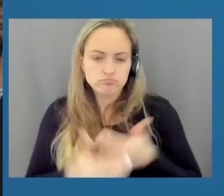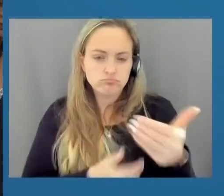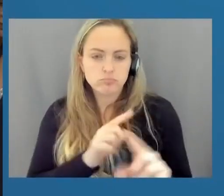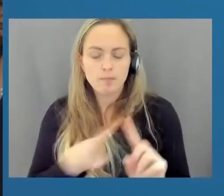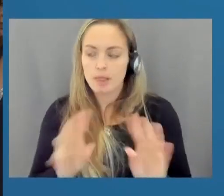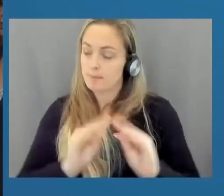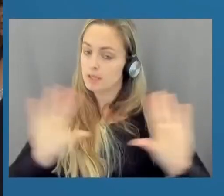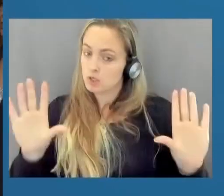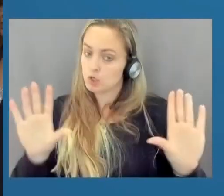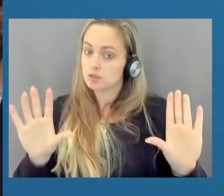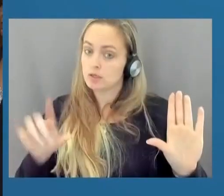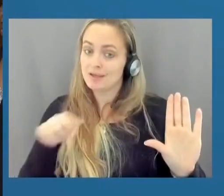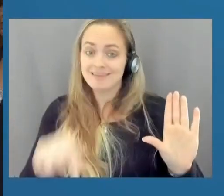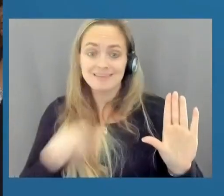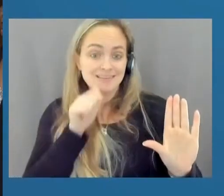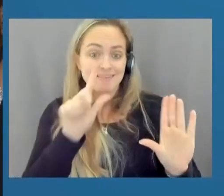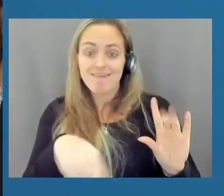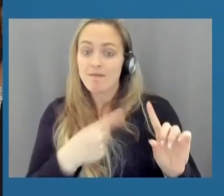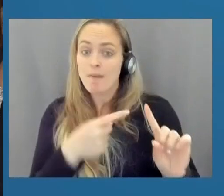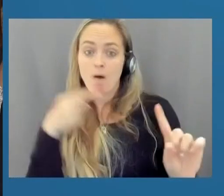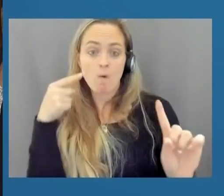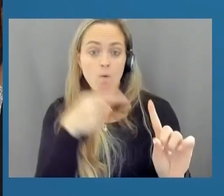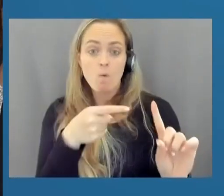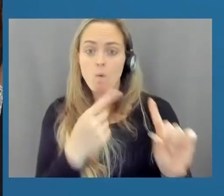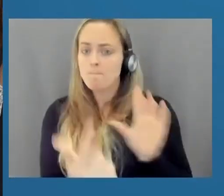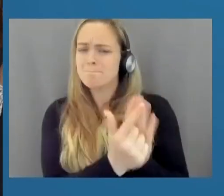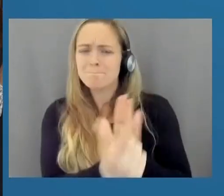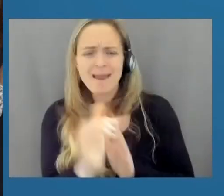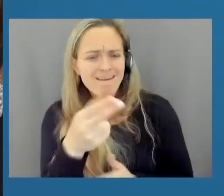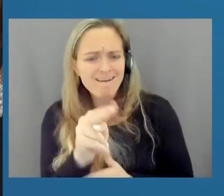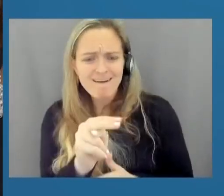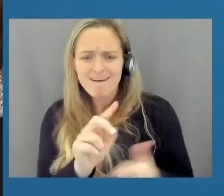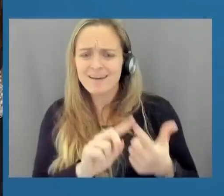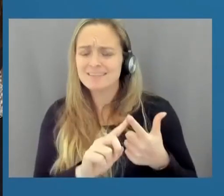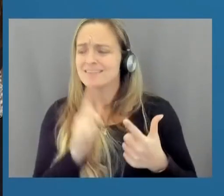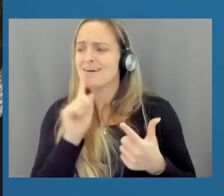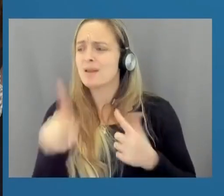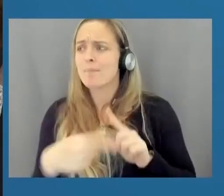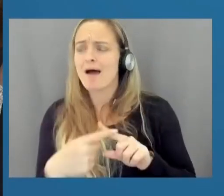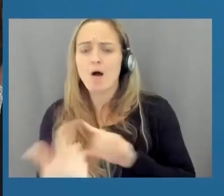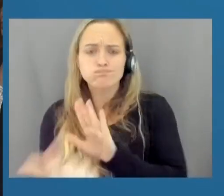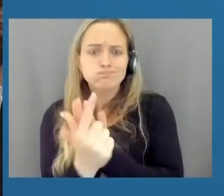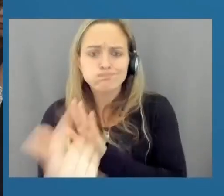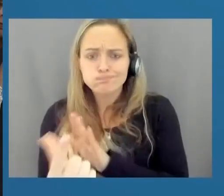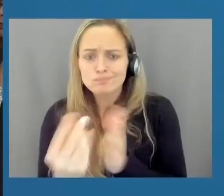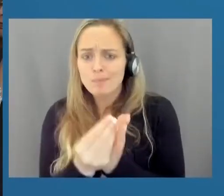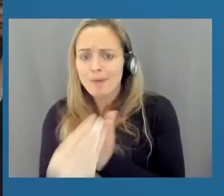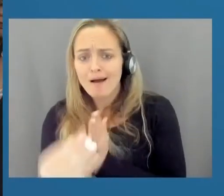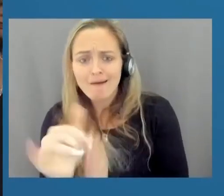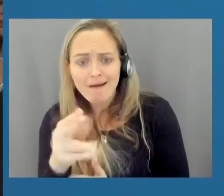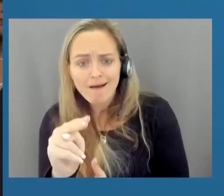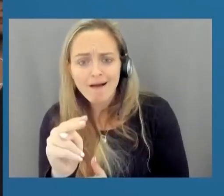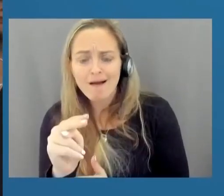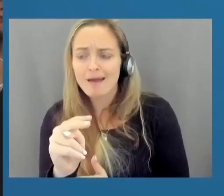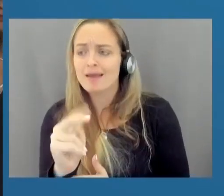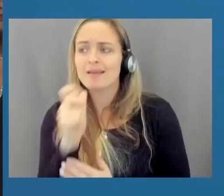this is not about banning guns it's not about blocking legal purchases it's not about infringing on anyone's 2nd Amendment rights.